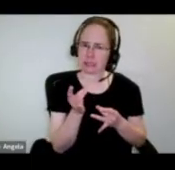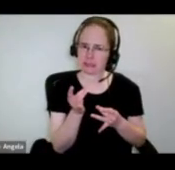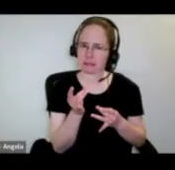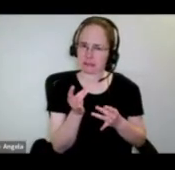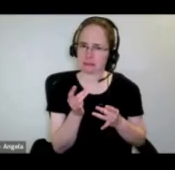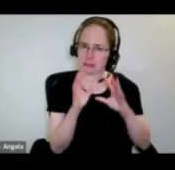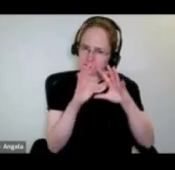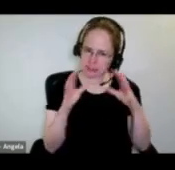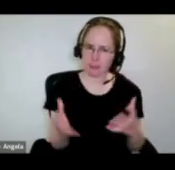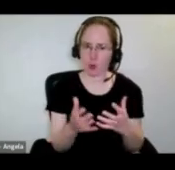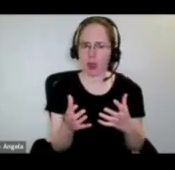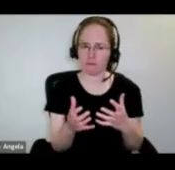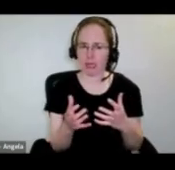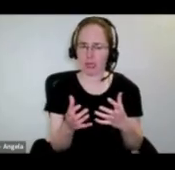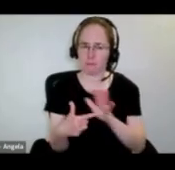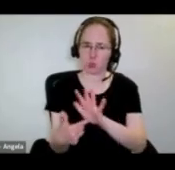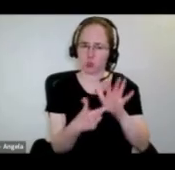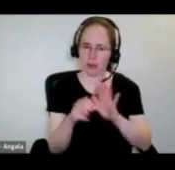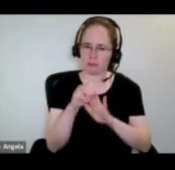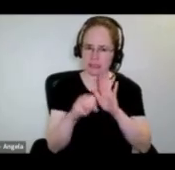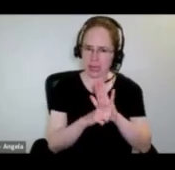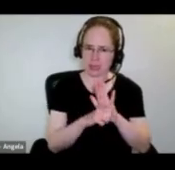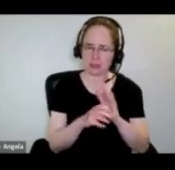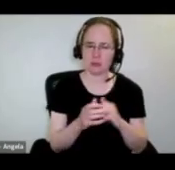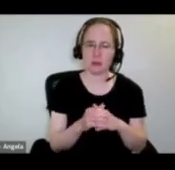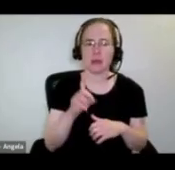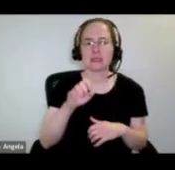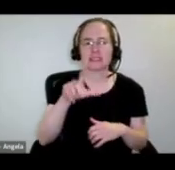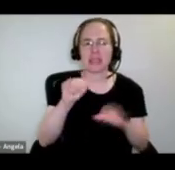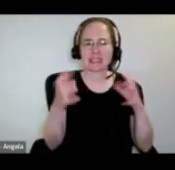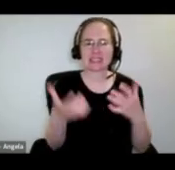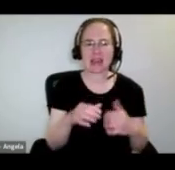David Watkins: So, here's an, kind of an interesting demographic,